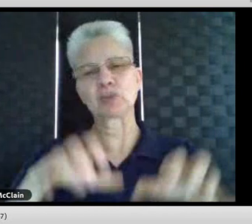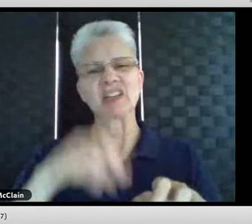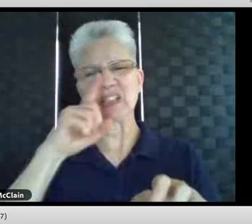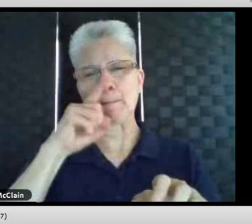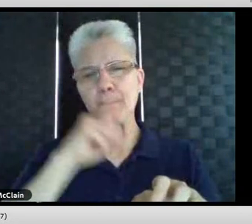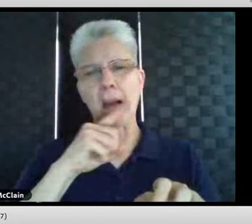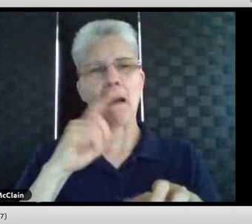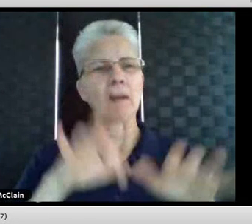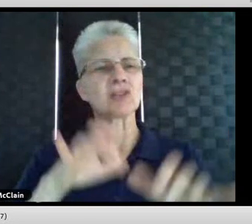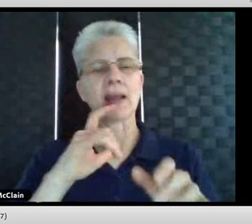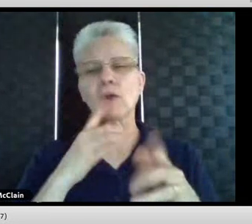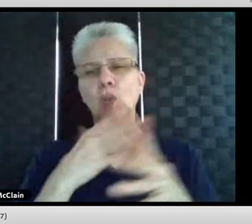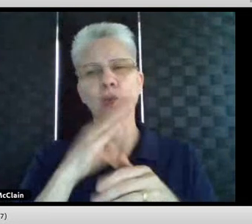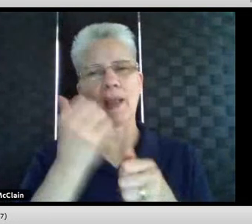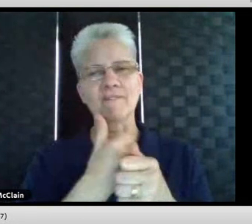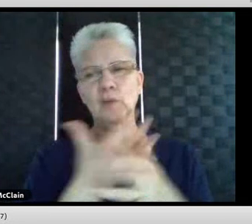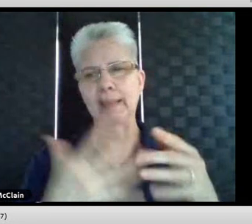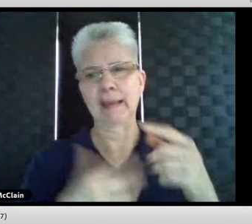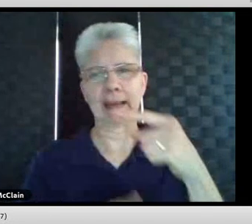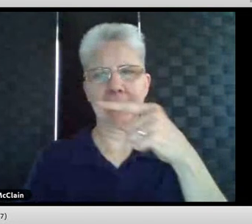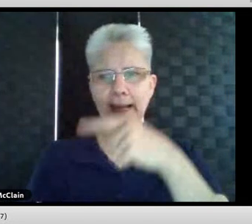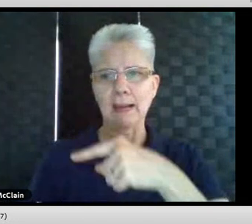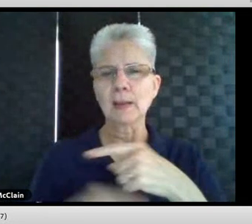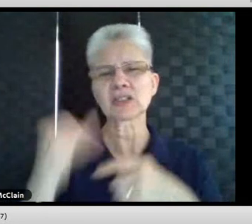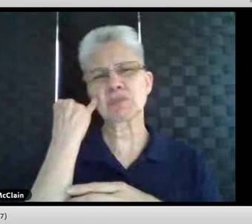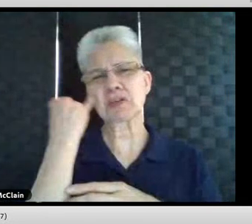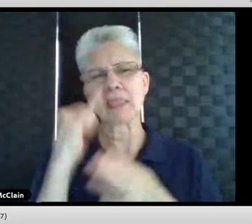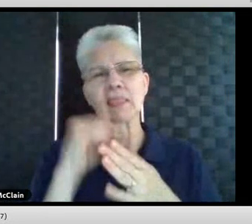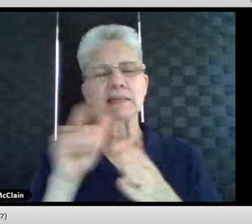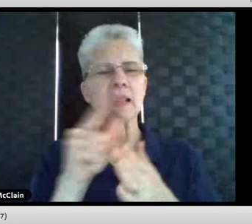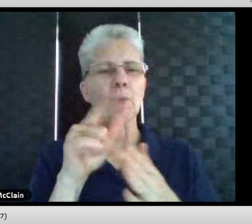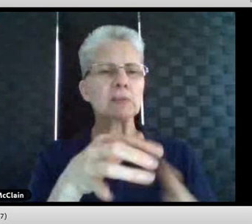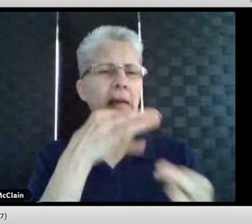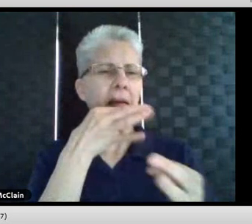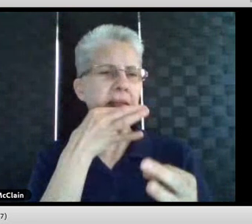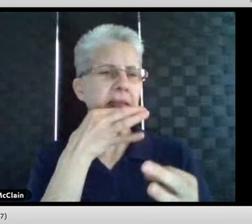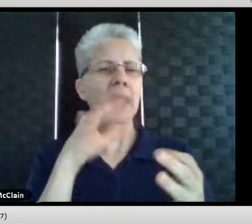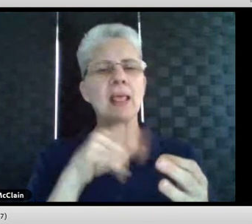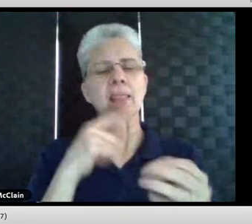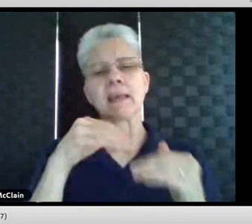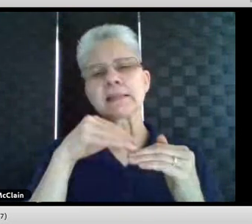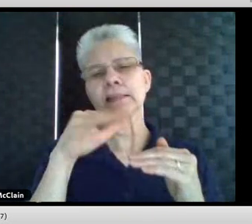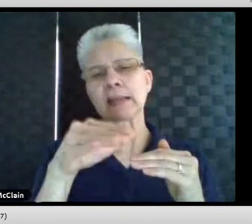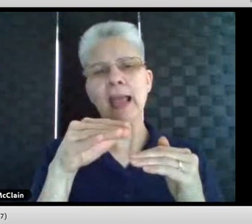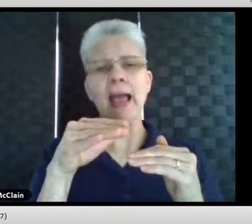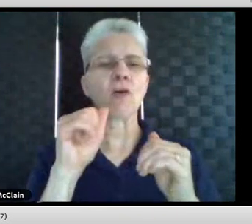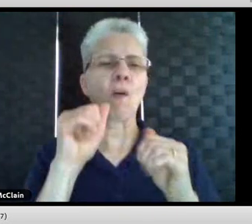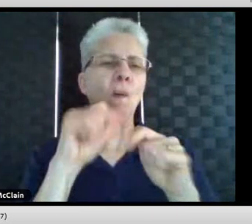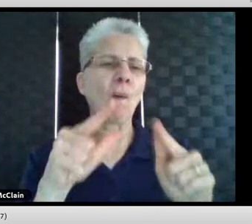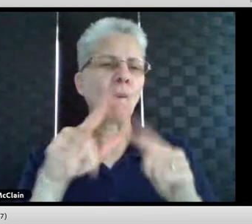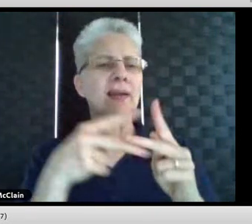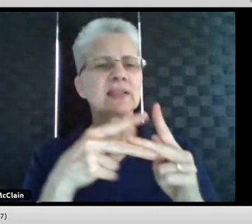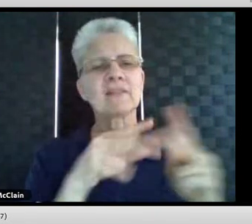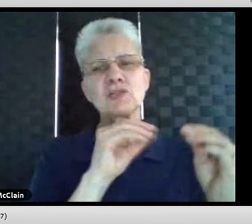I don't go through every single thing, but just pretend that this librarian was excellent and they sent them all kind of instruction and websites